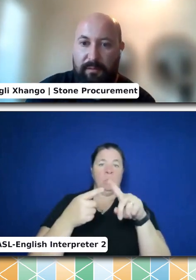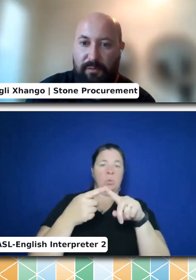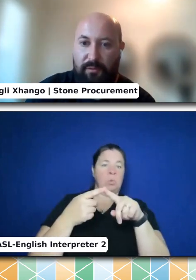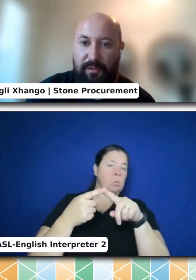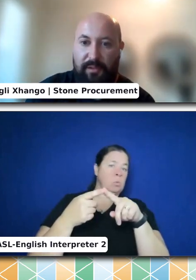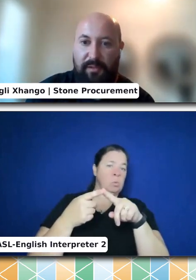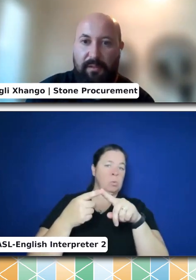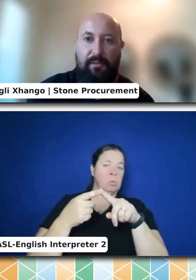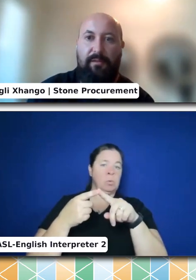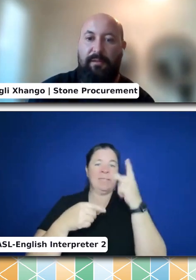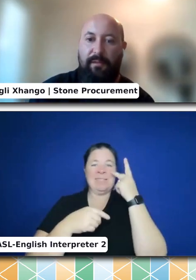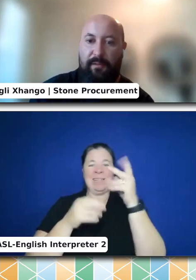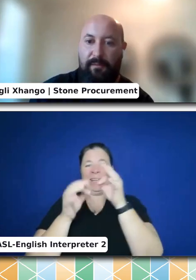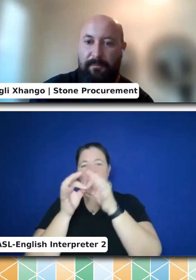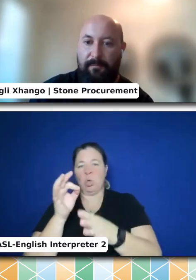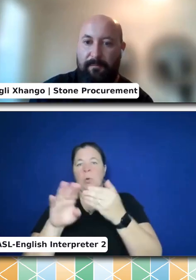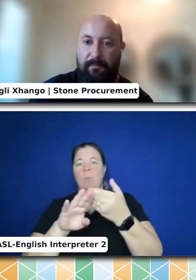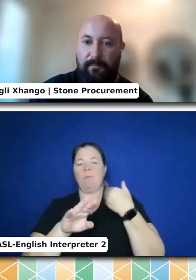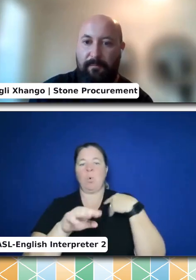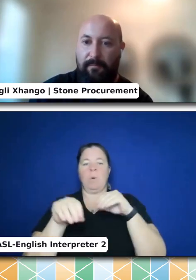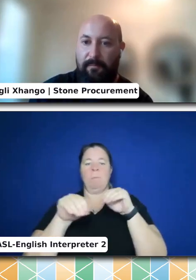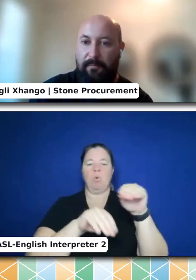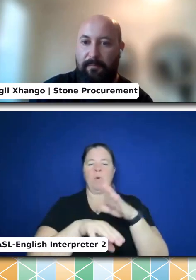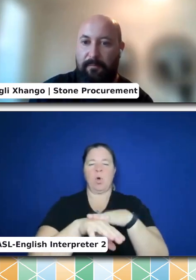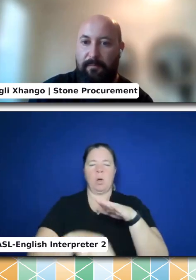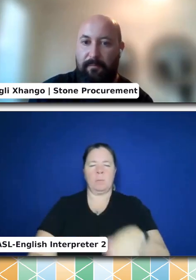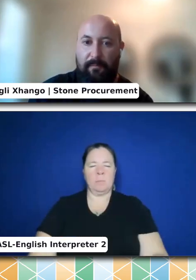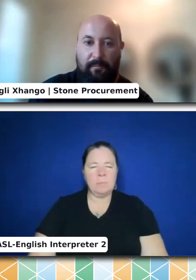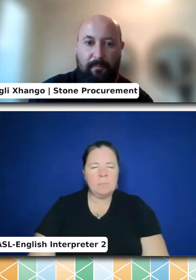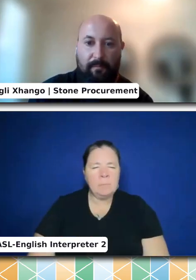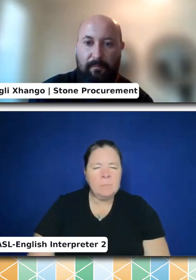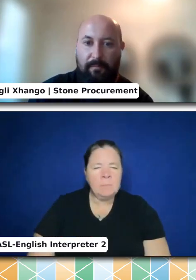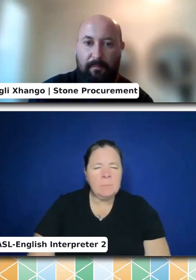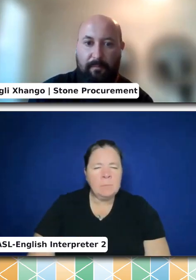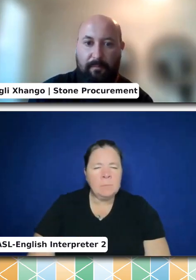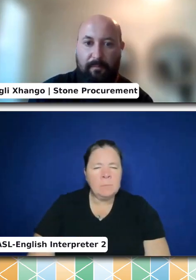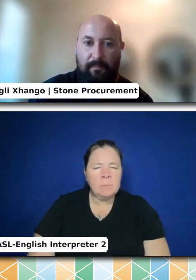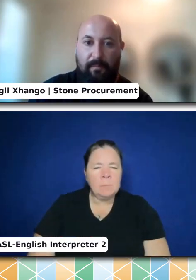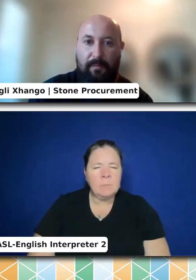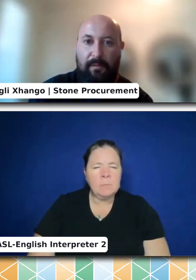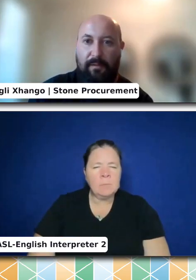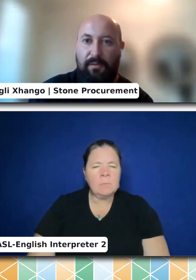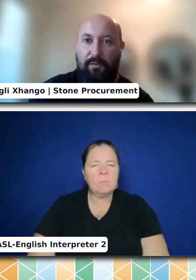Sorry, guys.